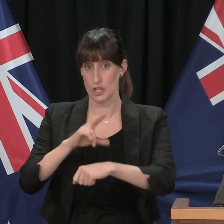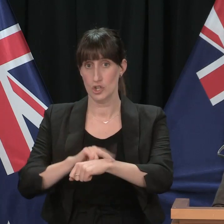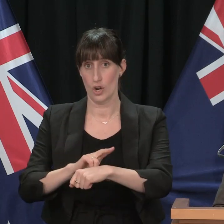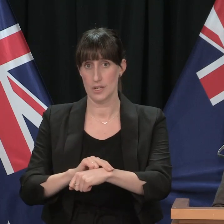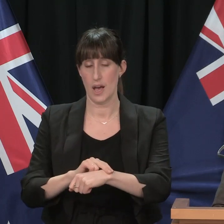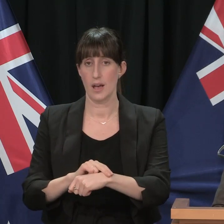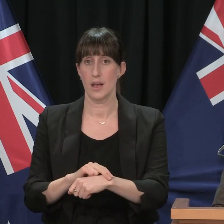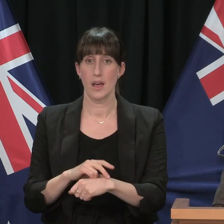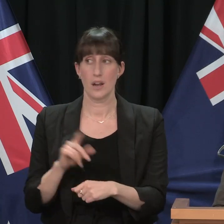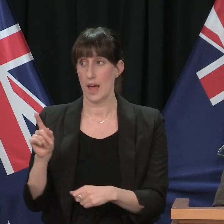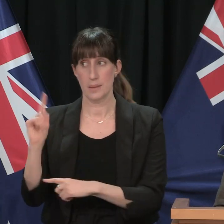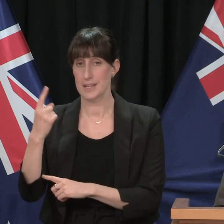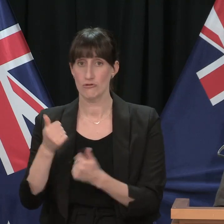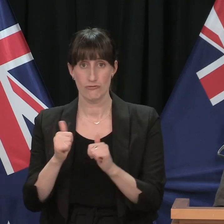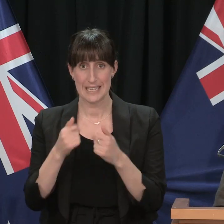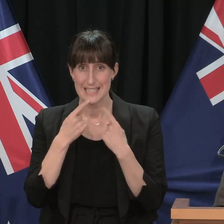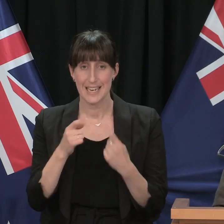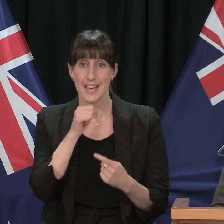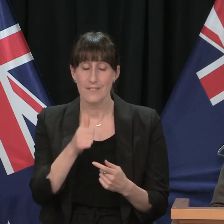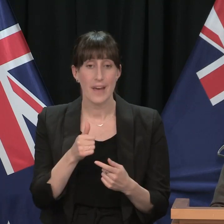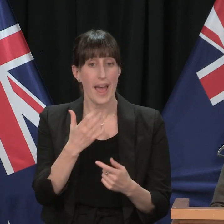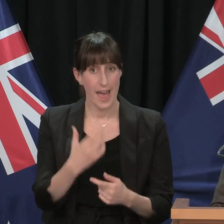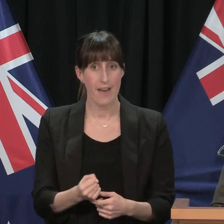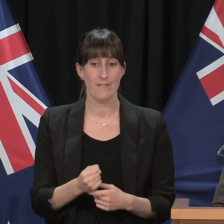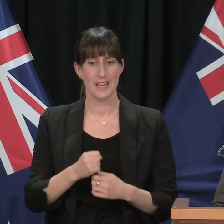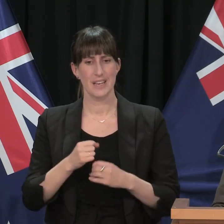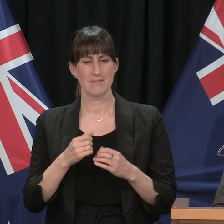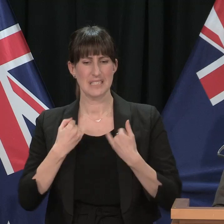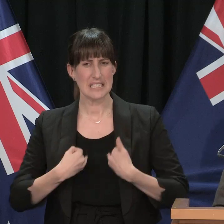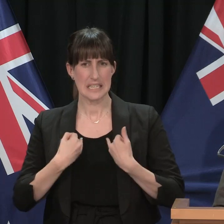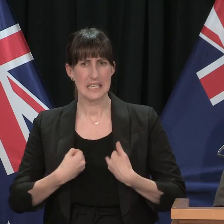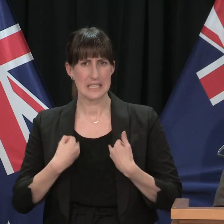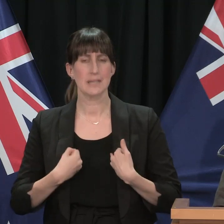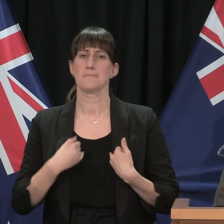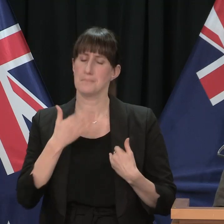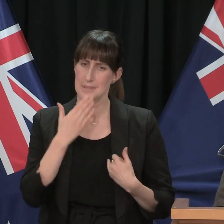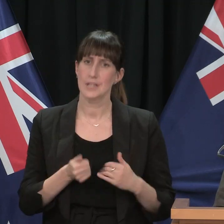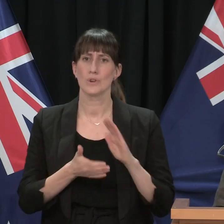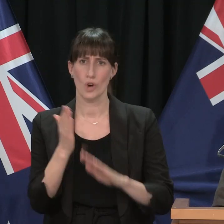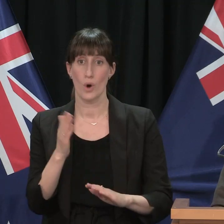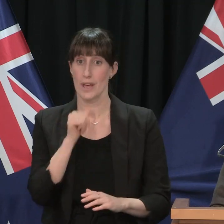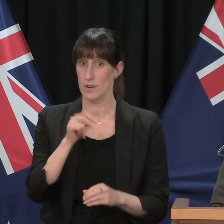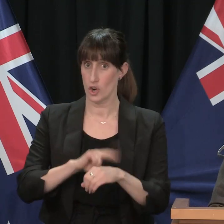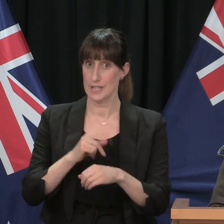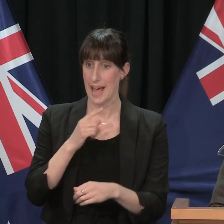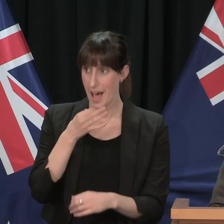about getting a test. Ideally, as the Minister has said, everybody with relevant symptoms should be getting a